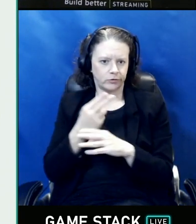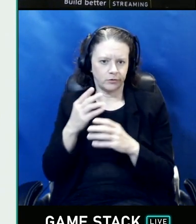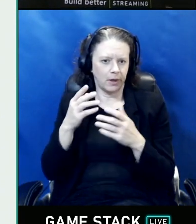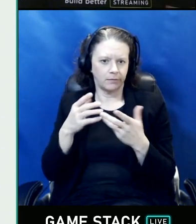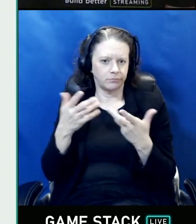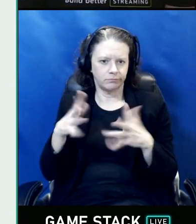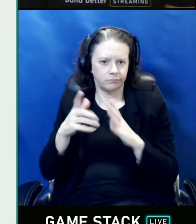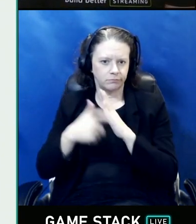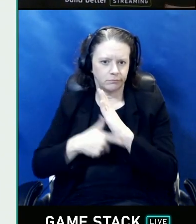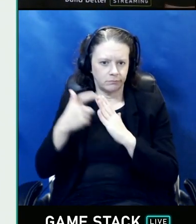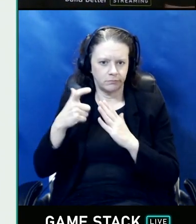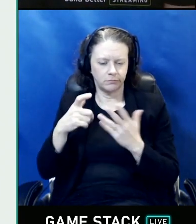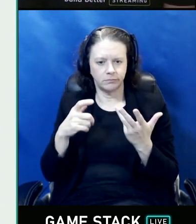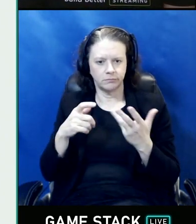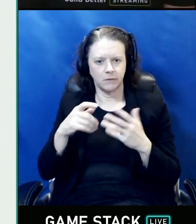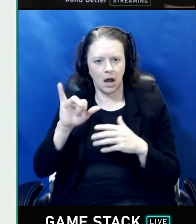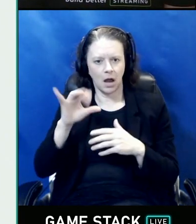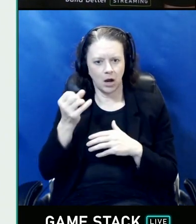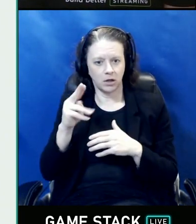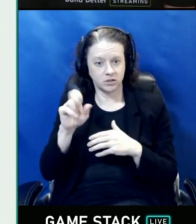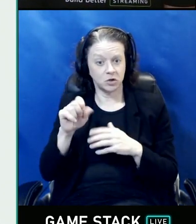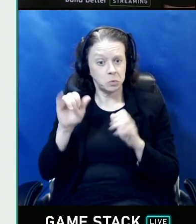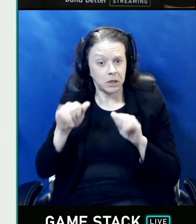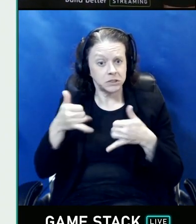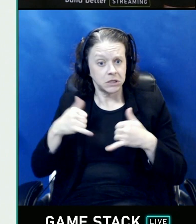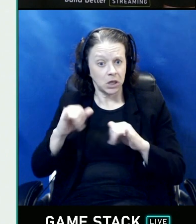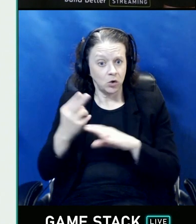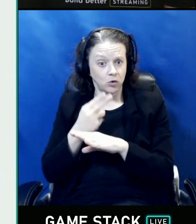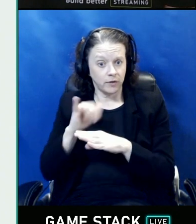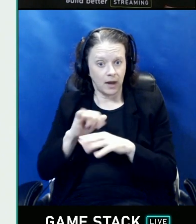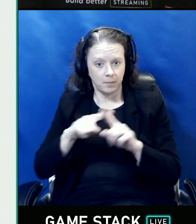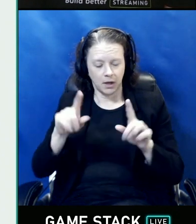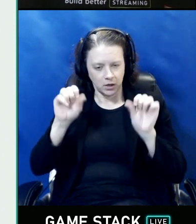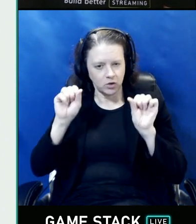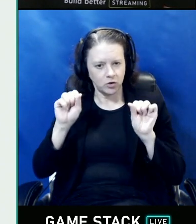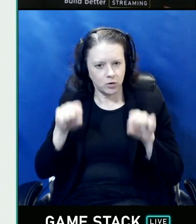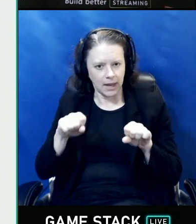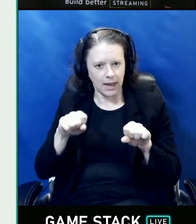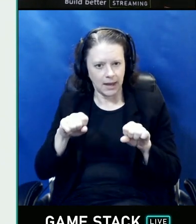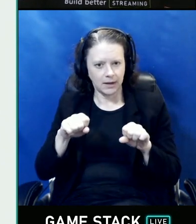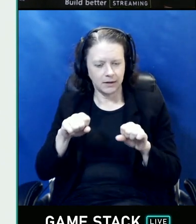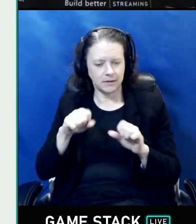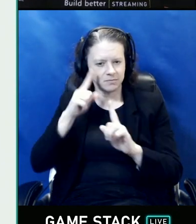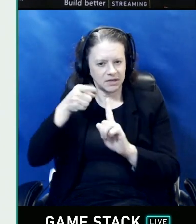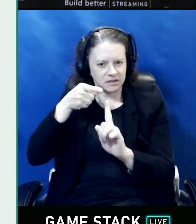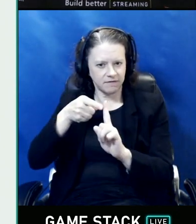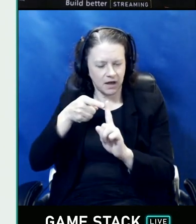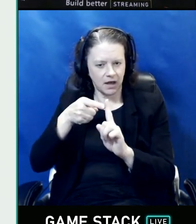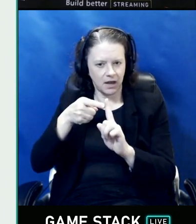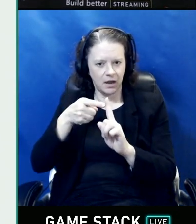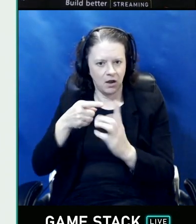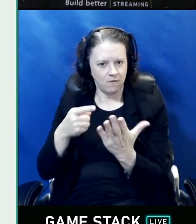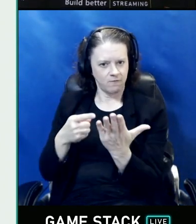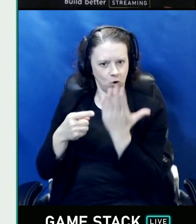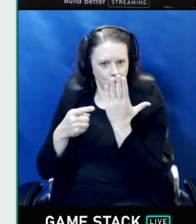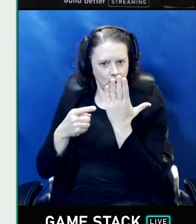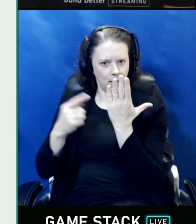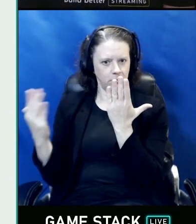However, you now have the ability to specify foreground art, and background art for buttons and joysticks.